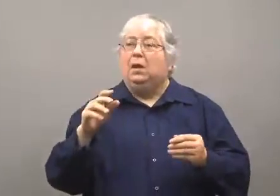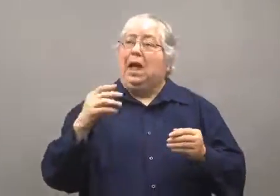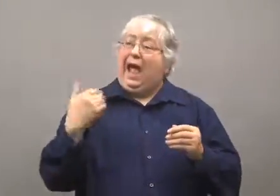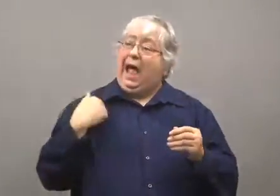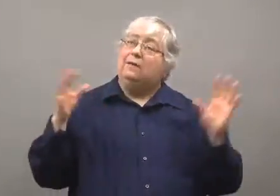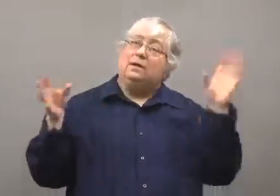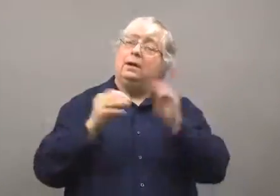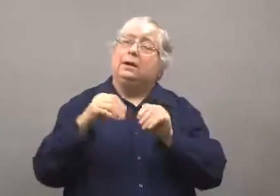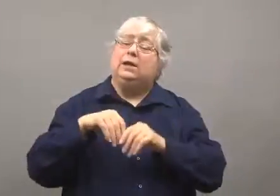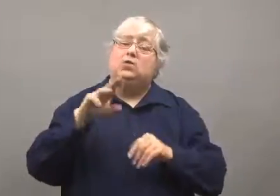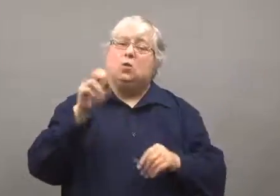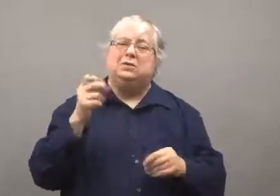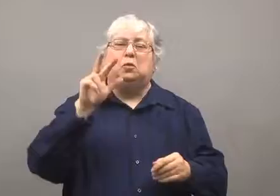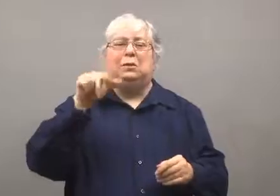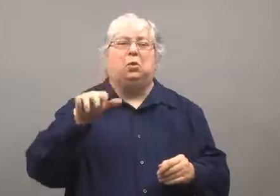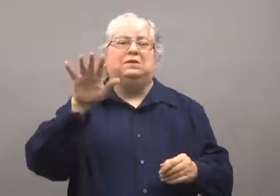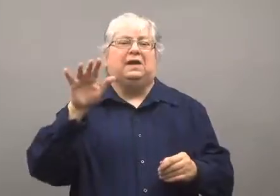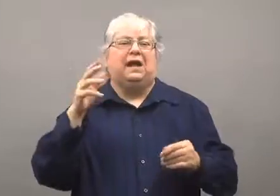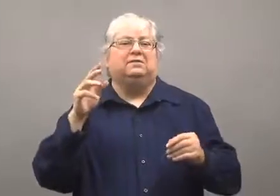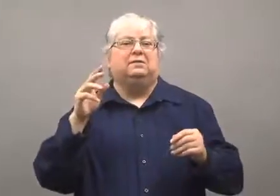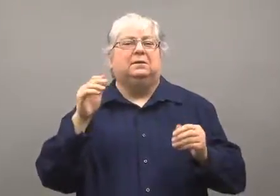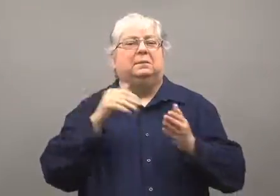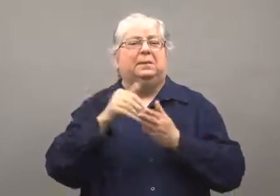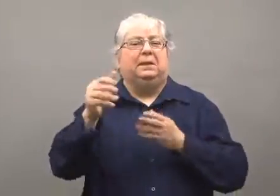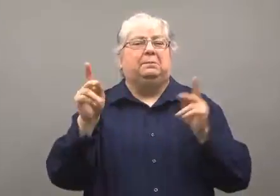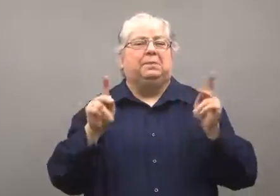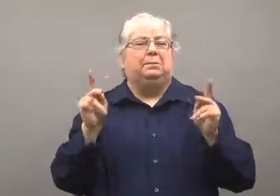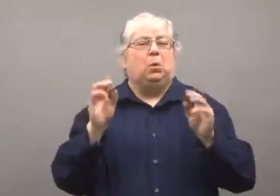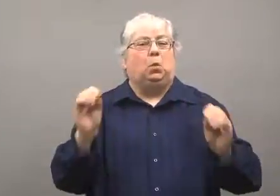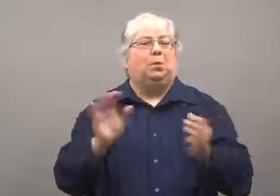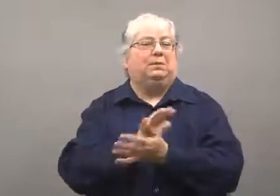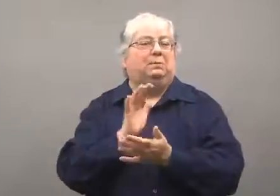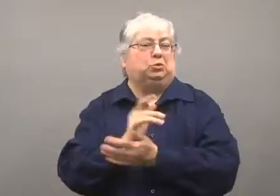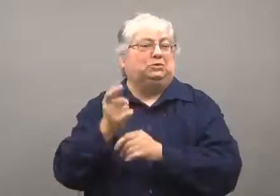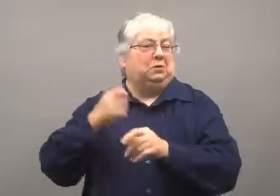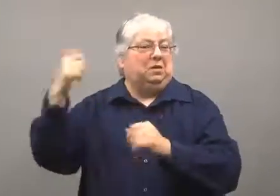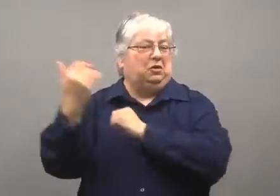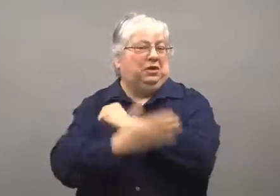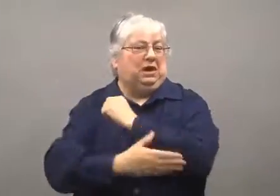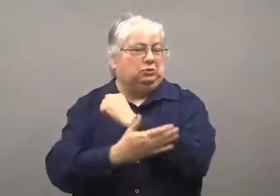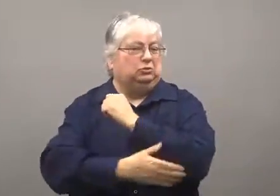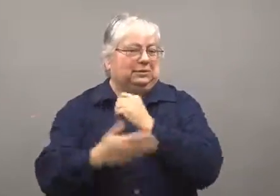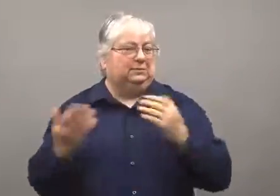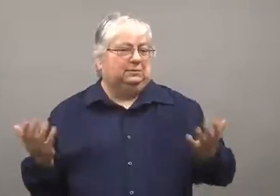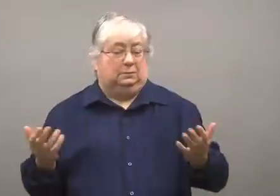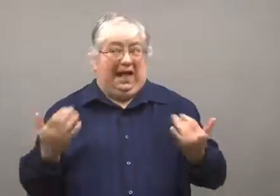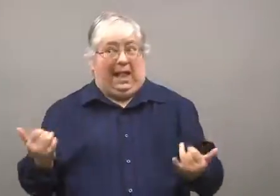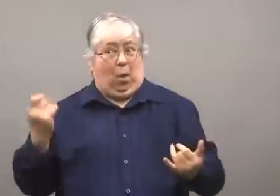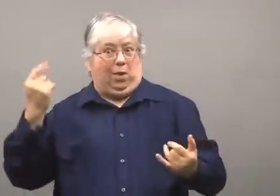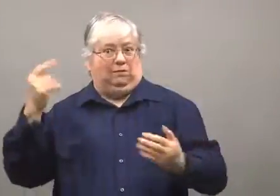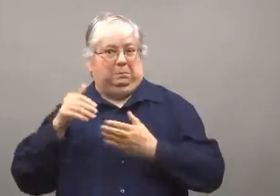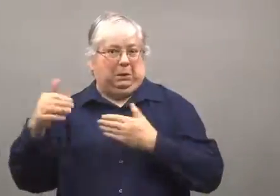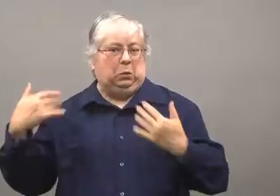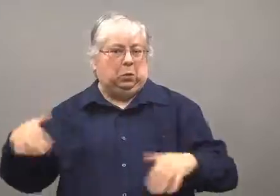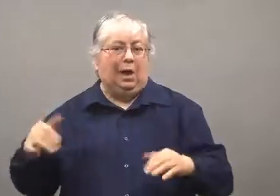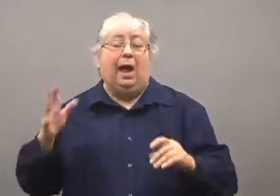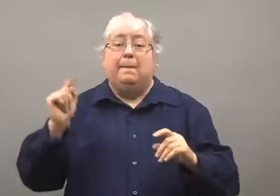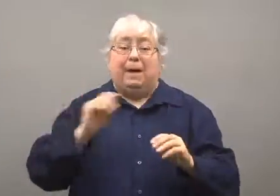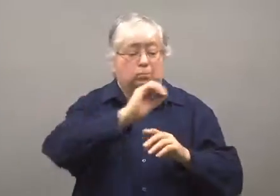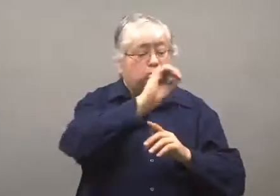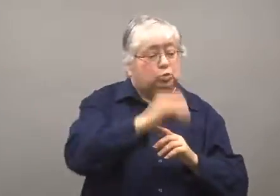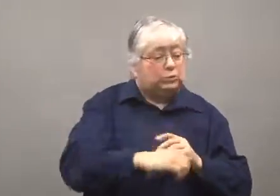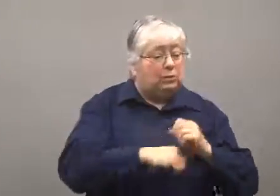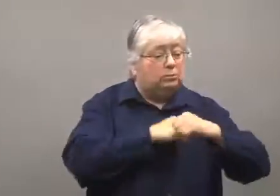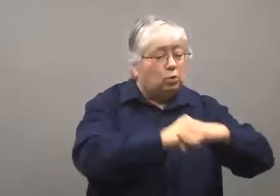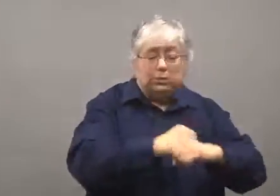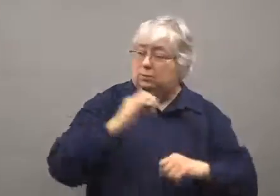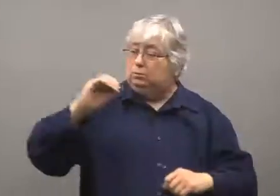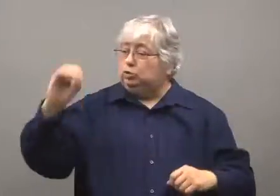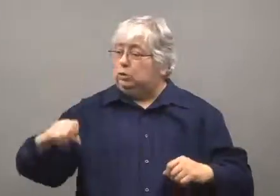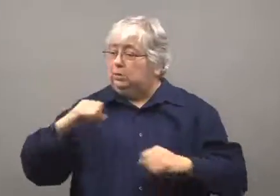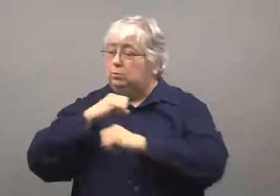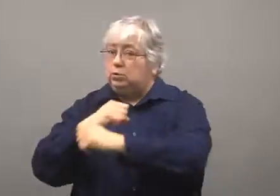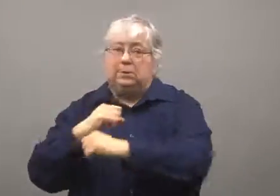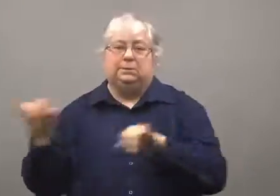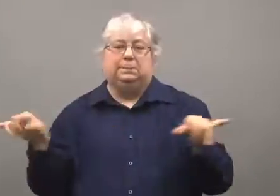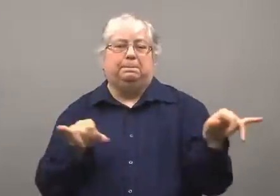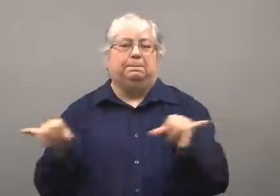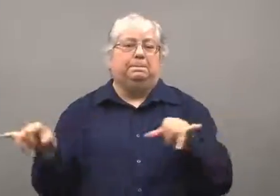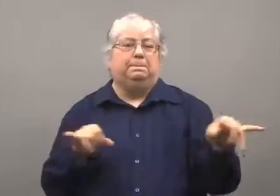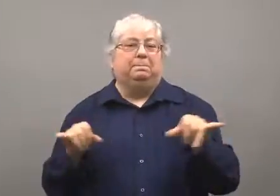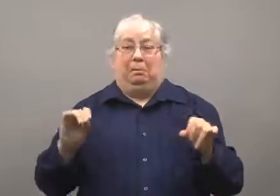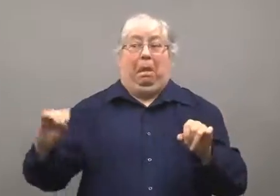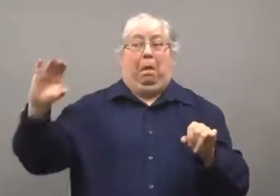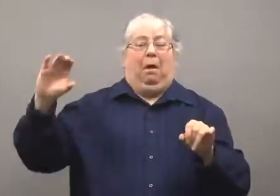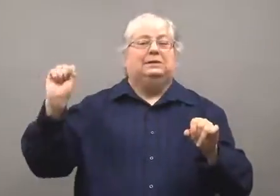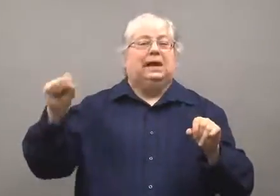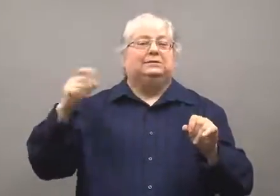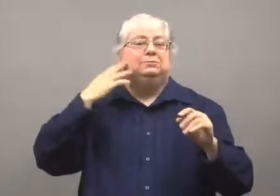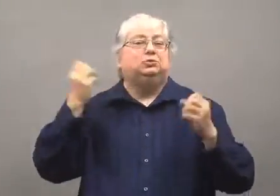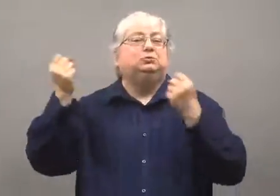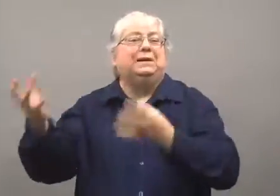At that time there were 3.5 million undocumented aliens. There are 11 million now, much more.